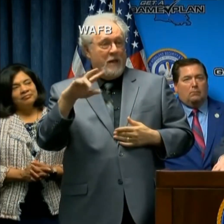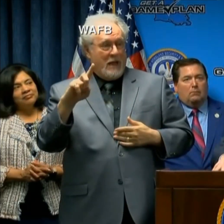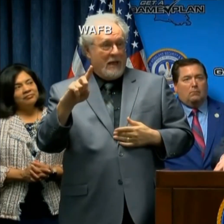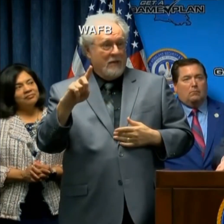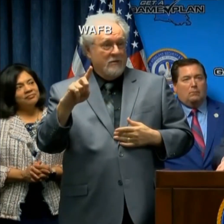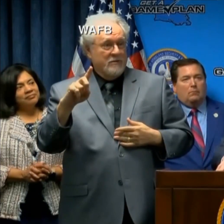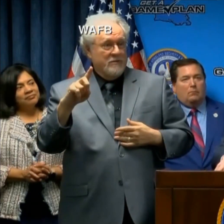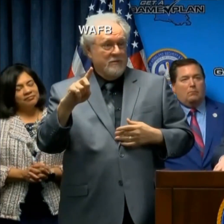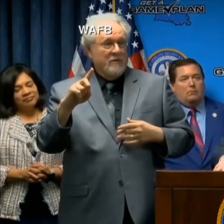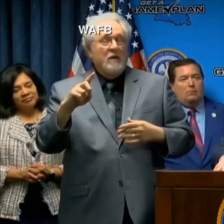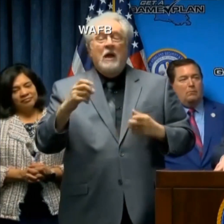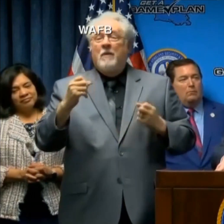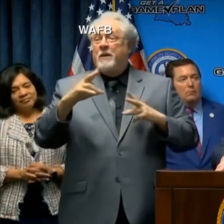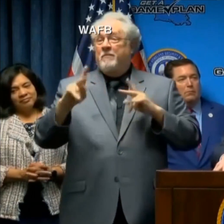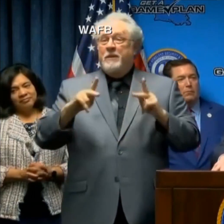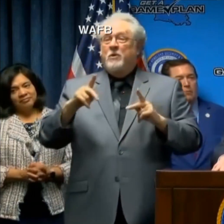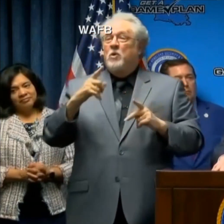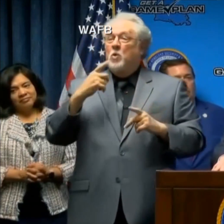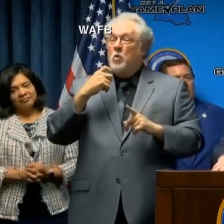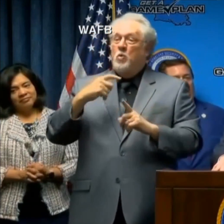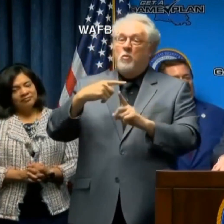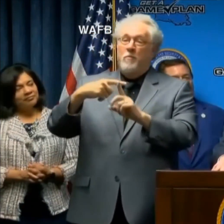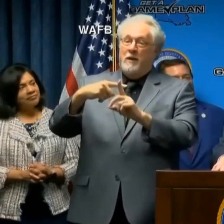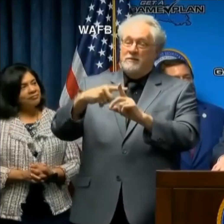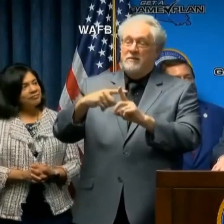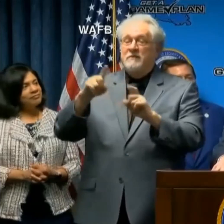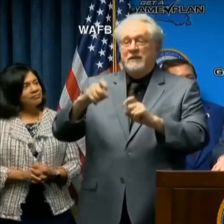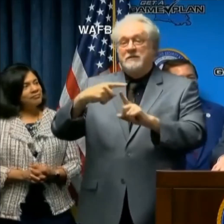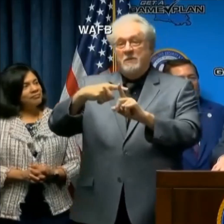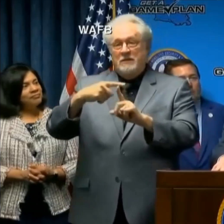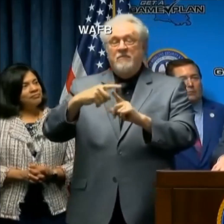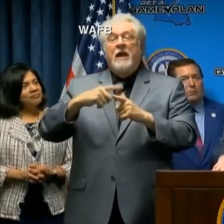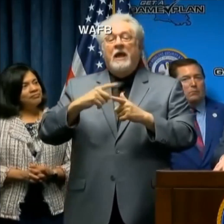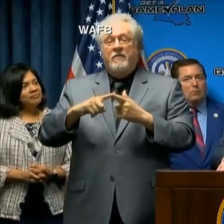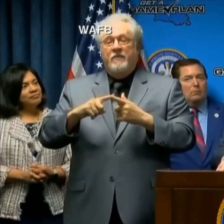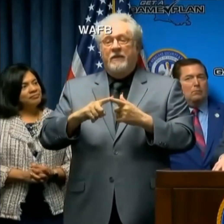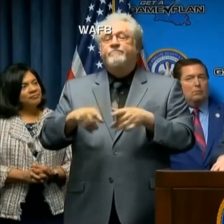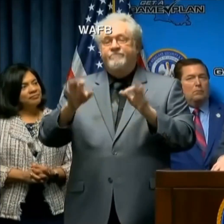people who are presumptively positive and then confirm positive will not need